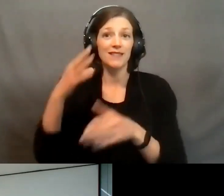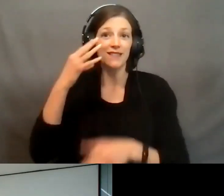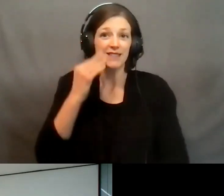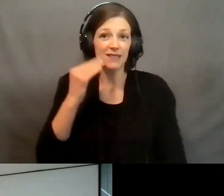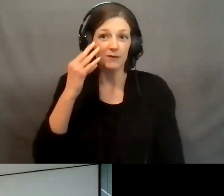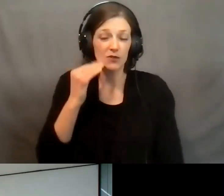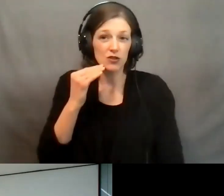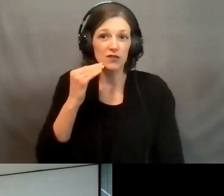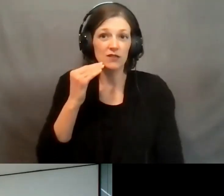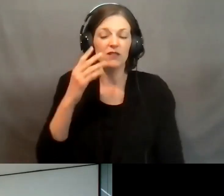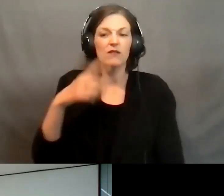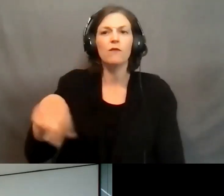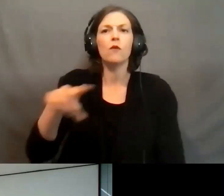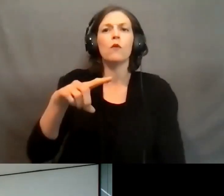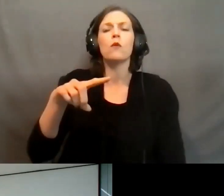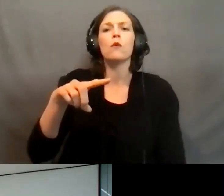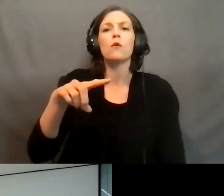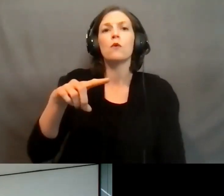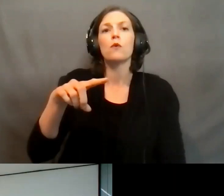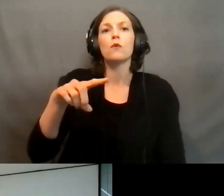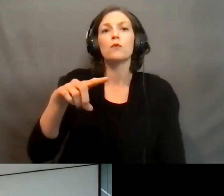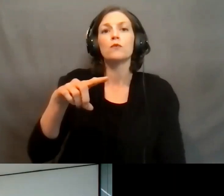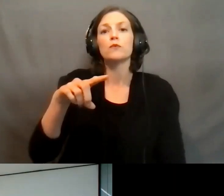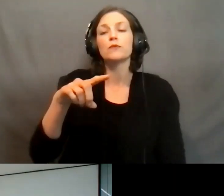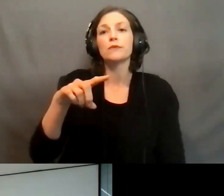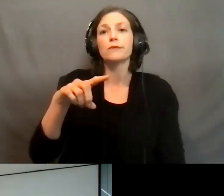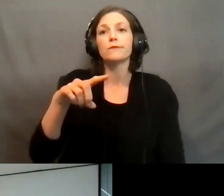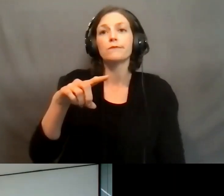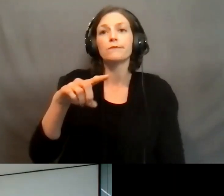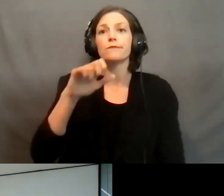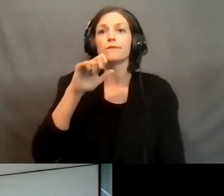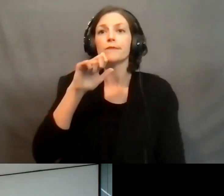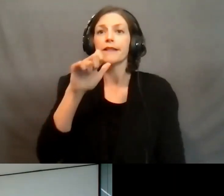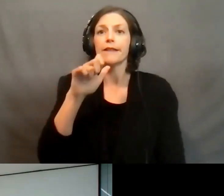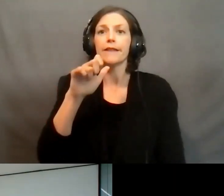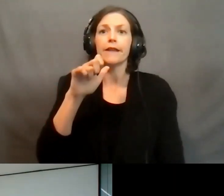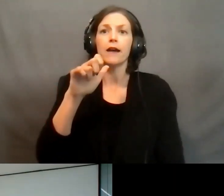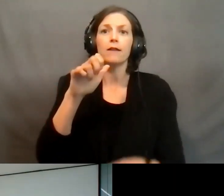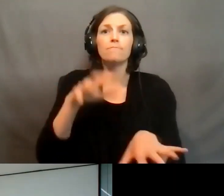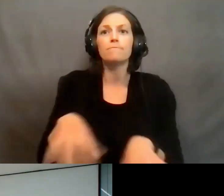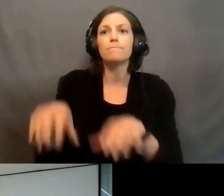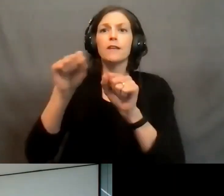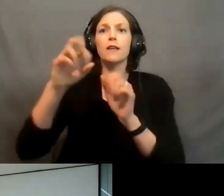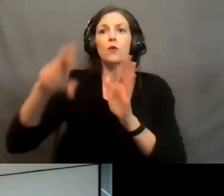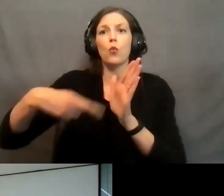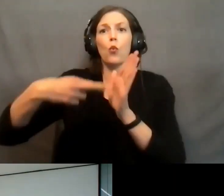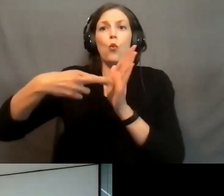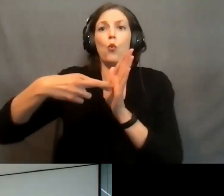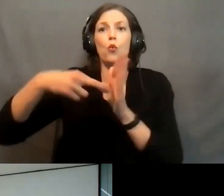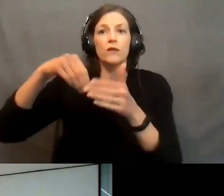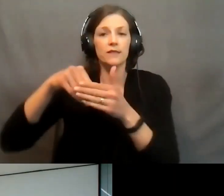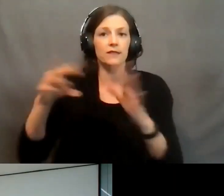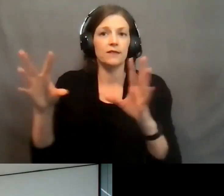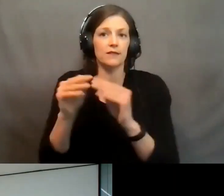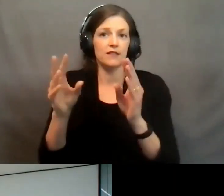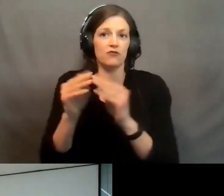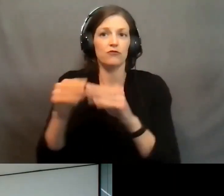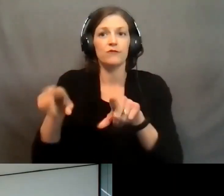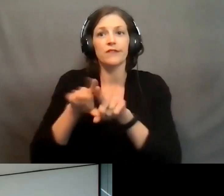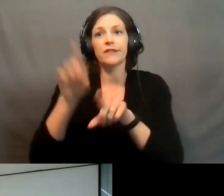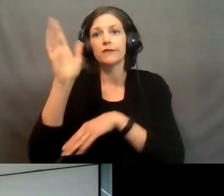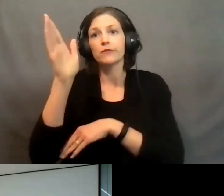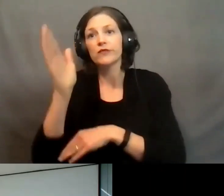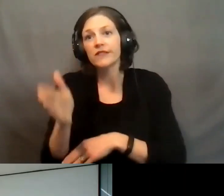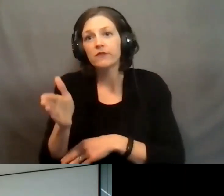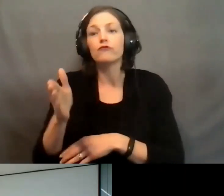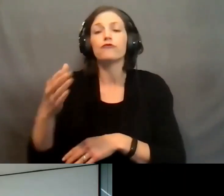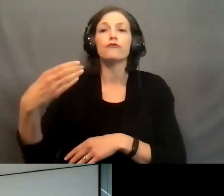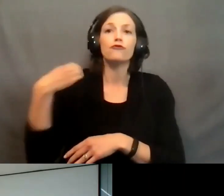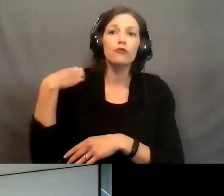12:04:28 not necessarily enrolled in sessions 12:04:34 as presenters, chairs, discussants,